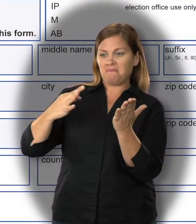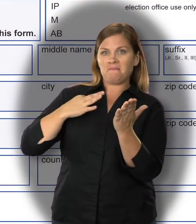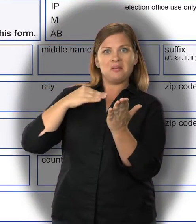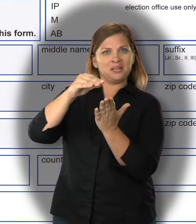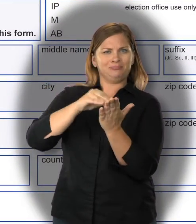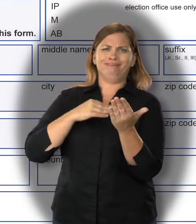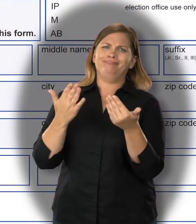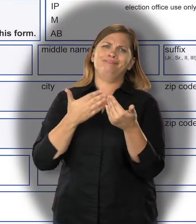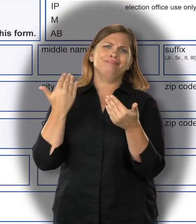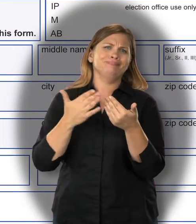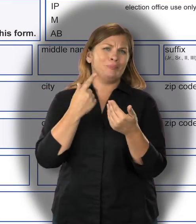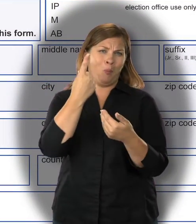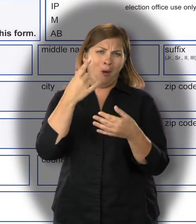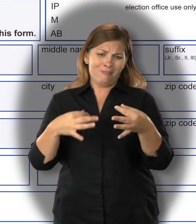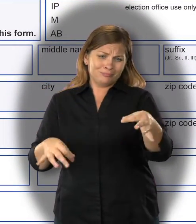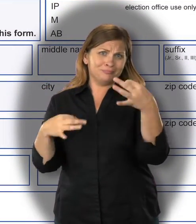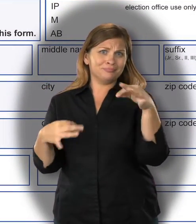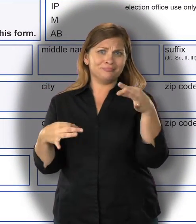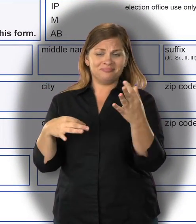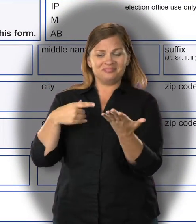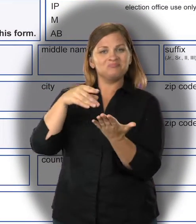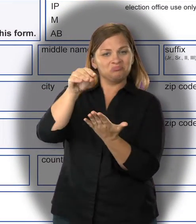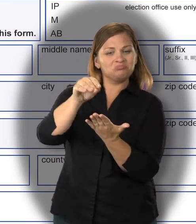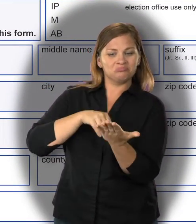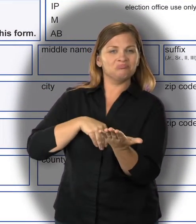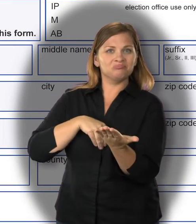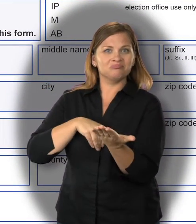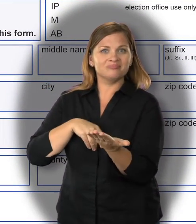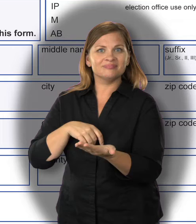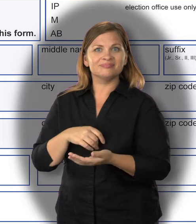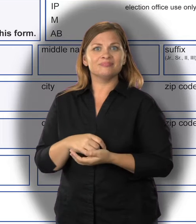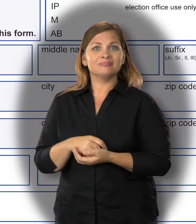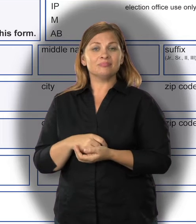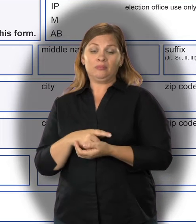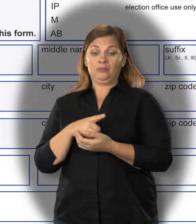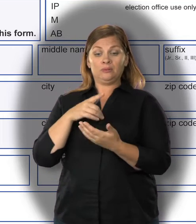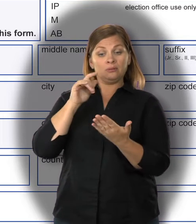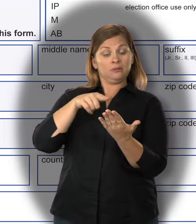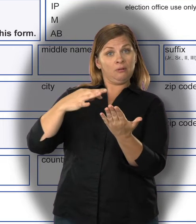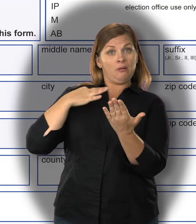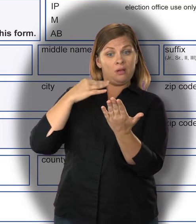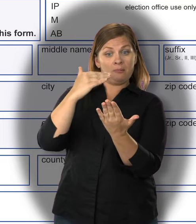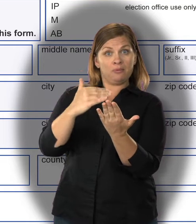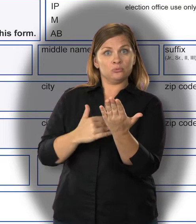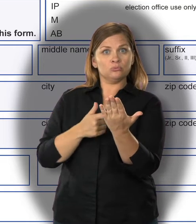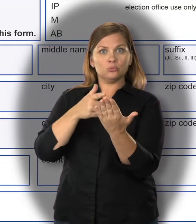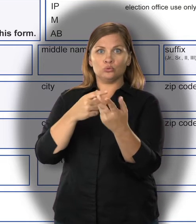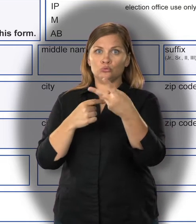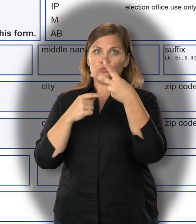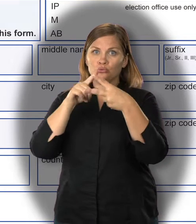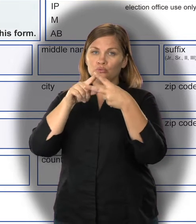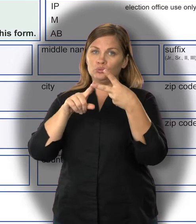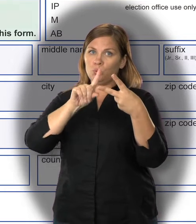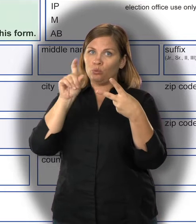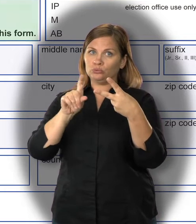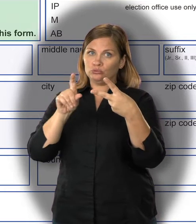First fill out a Minnesota Voter Registration Application, which is just one page. It has three parts.